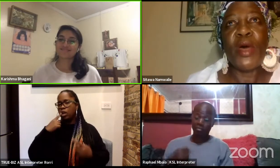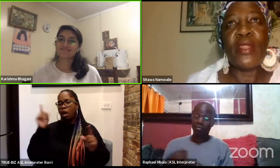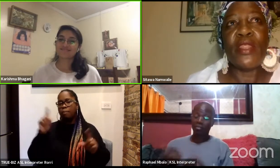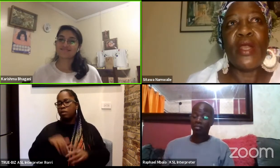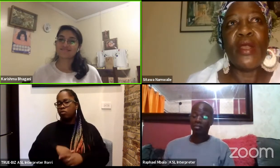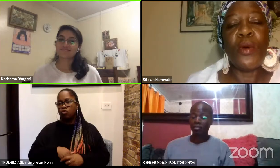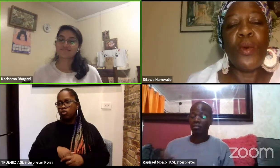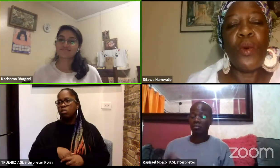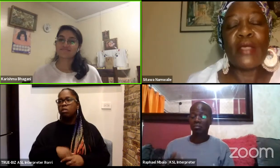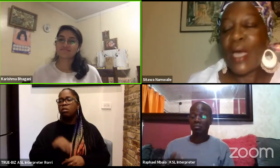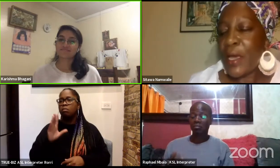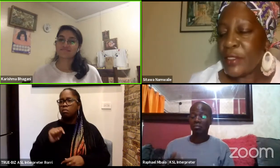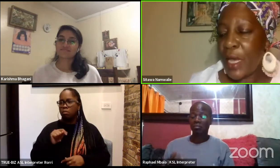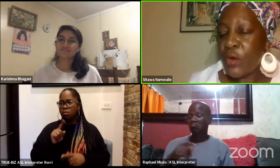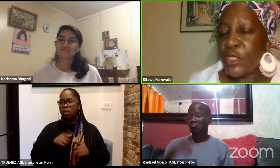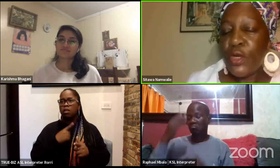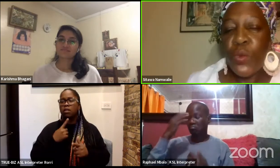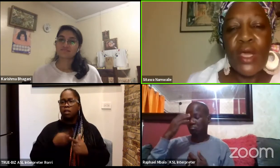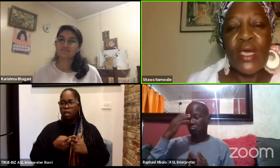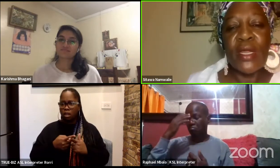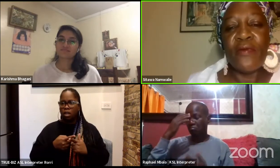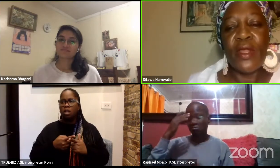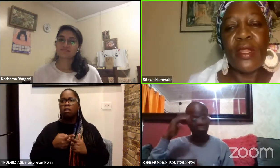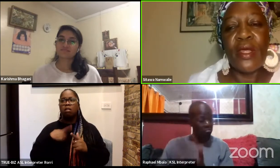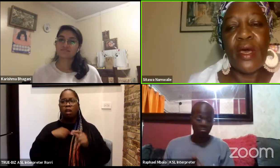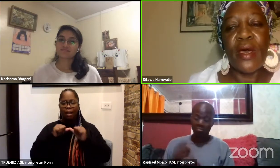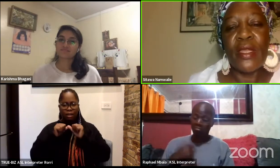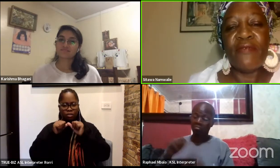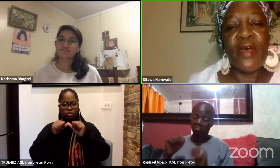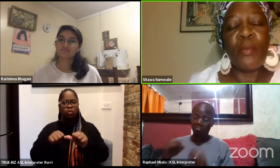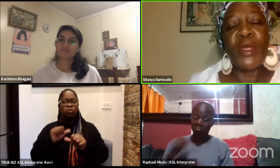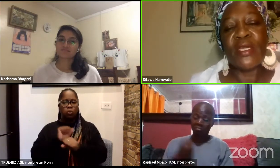but then, as I continued working in development,